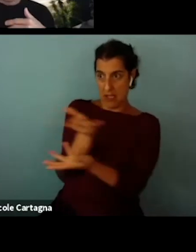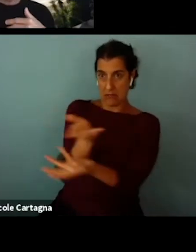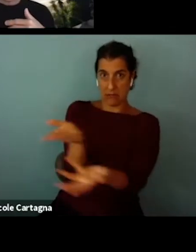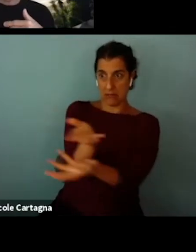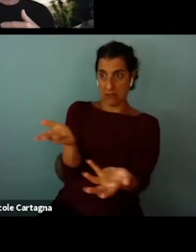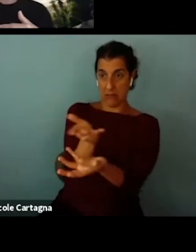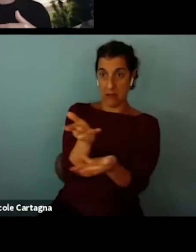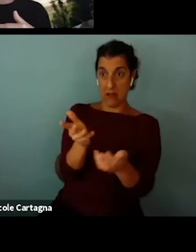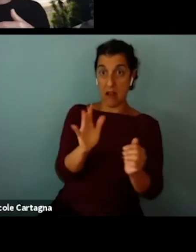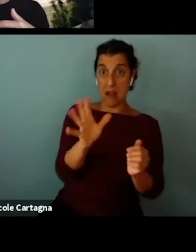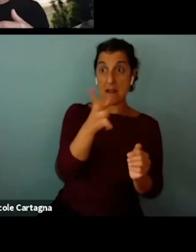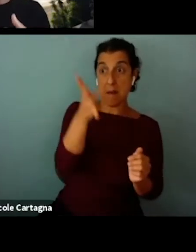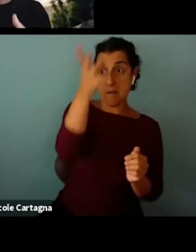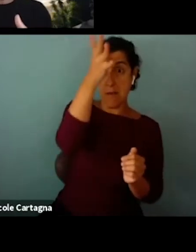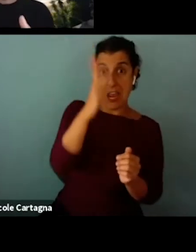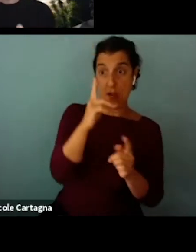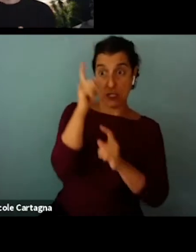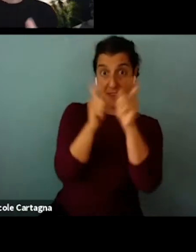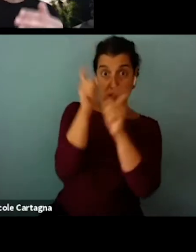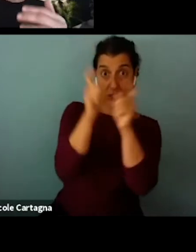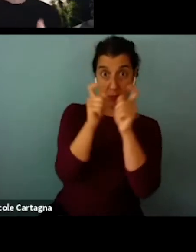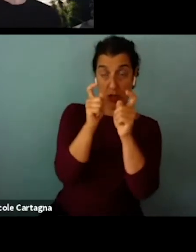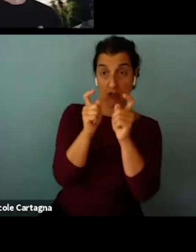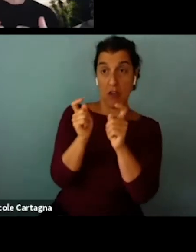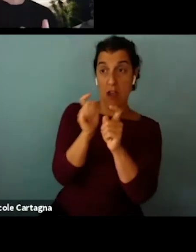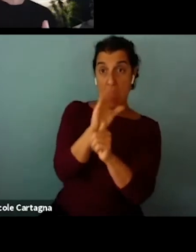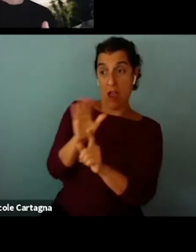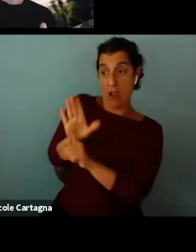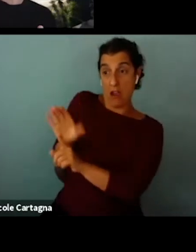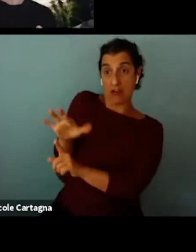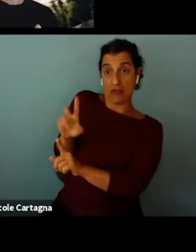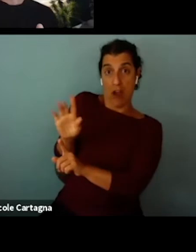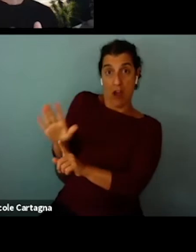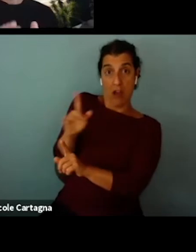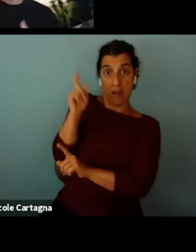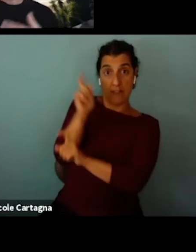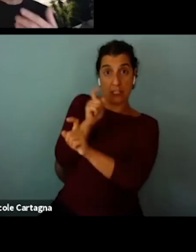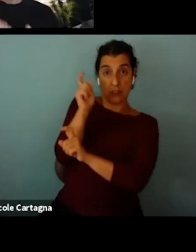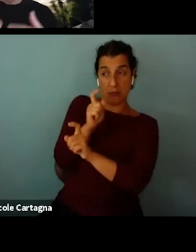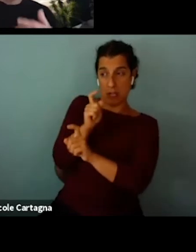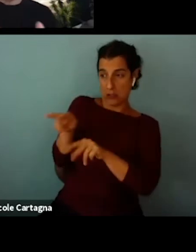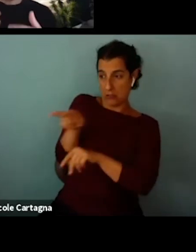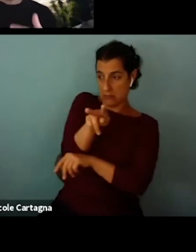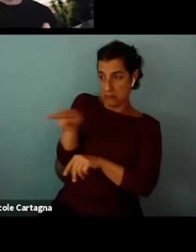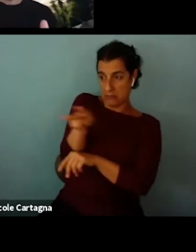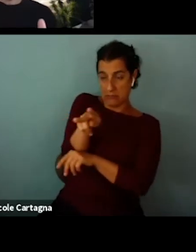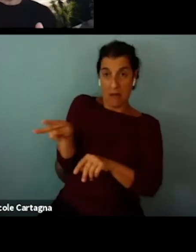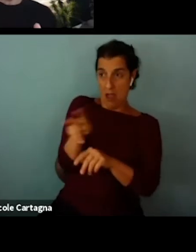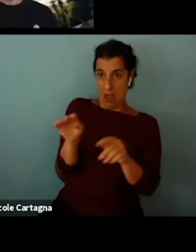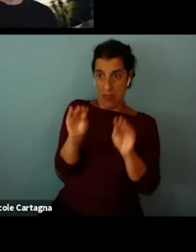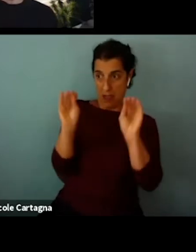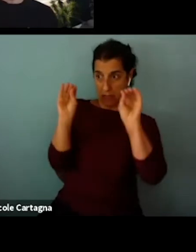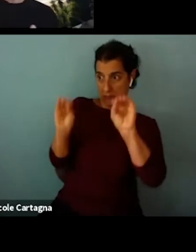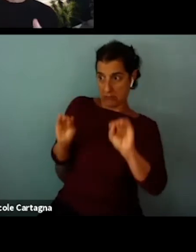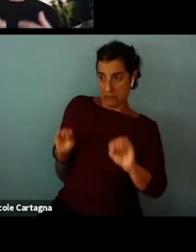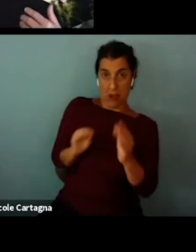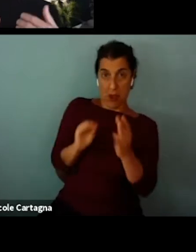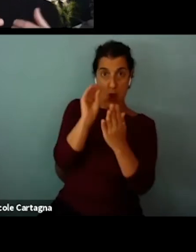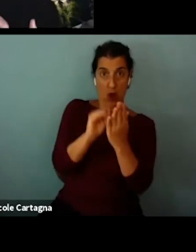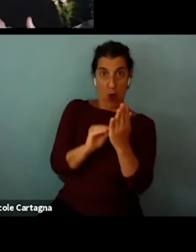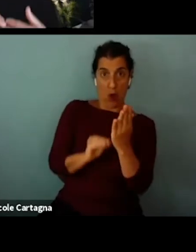facial expressions and the child's facial expressions and coding these in a way and then